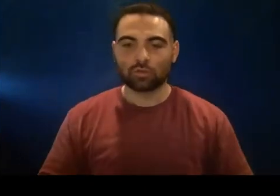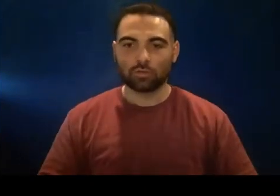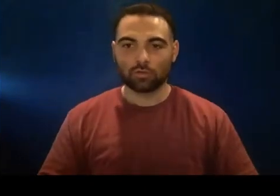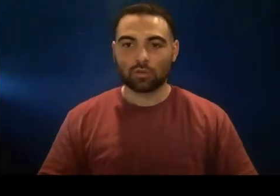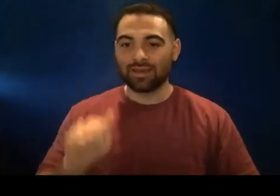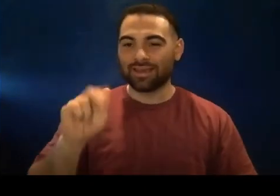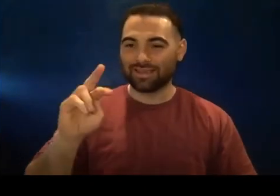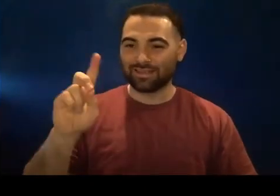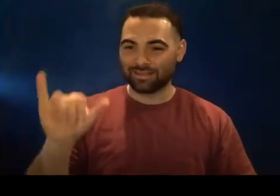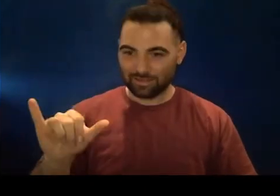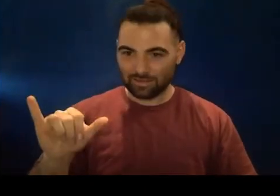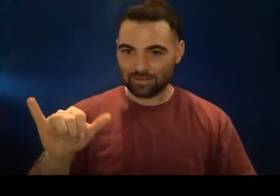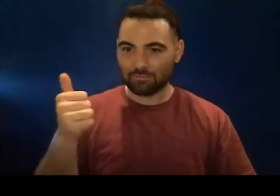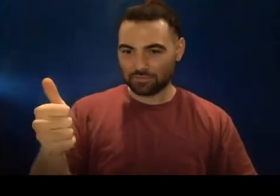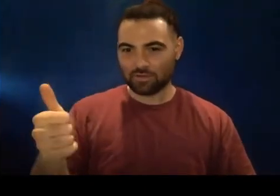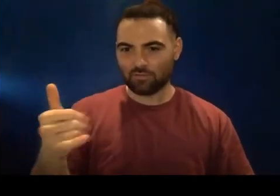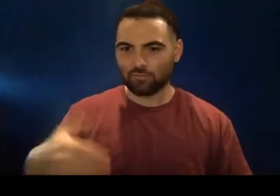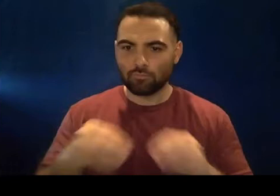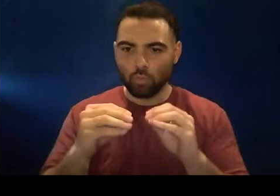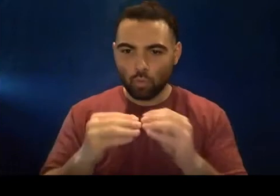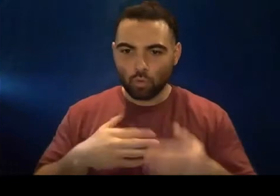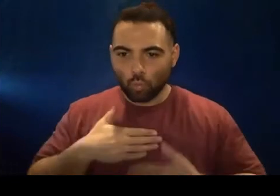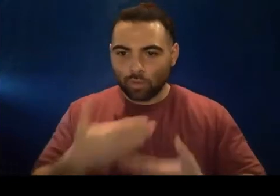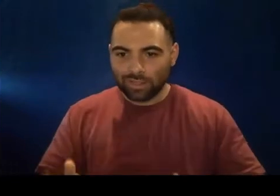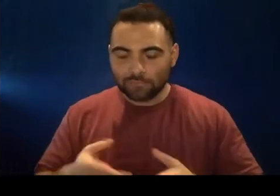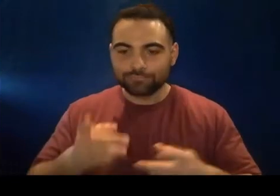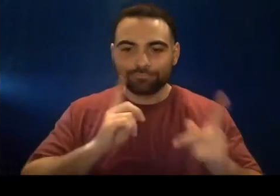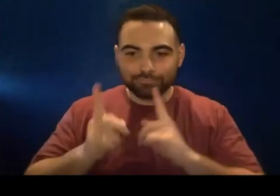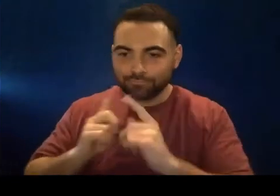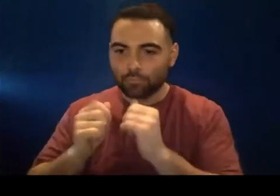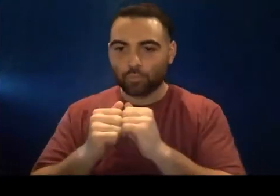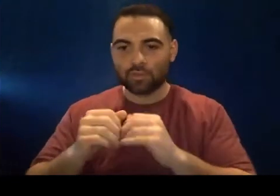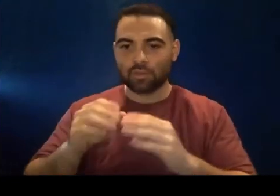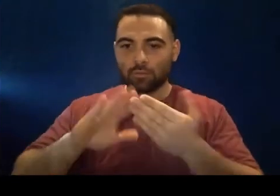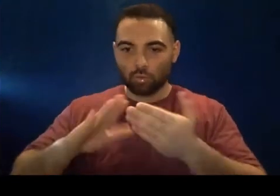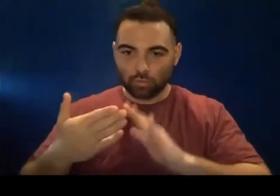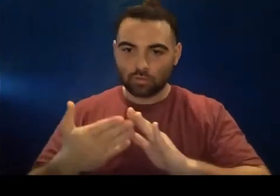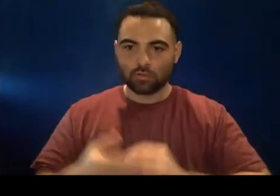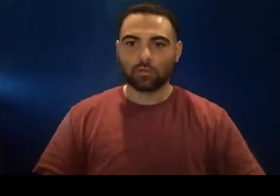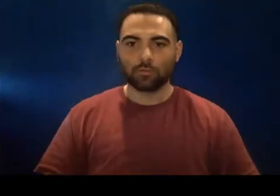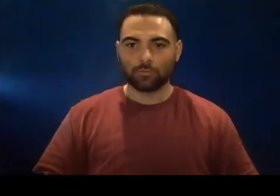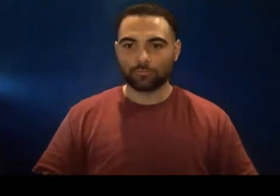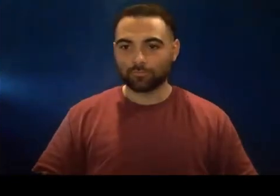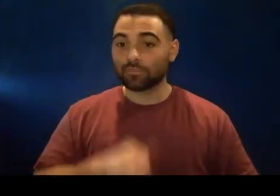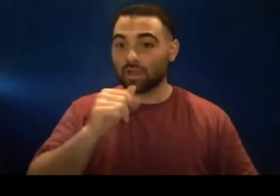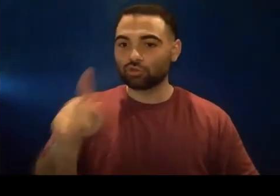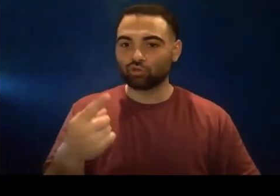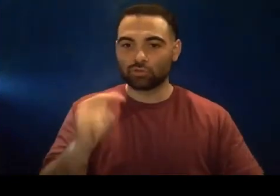a willingness to listen to the community, not only to set a goal to aim for ADA compliance,